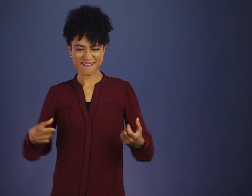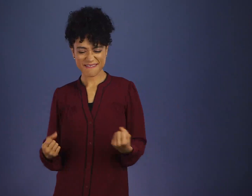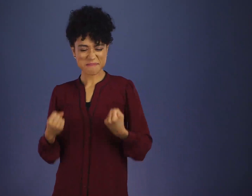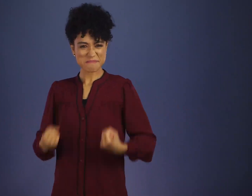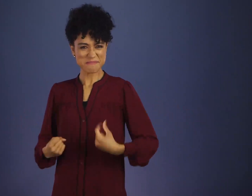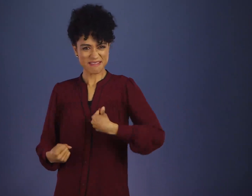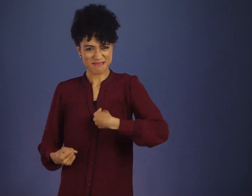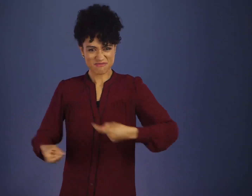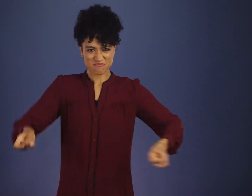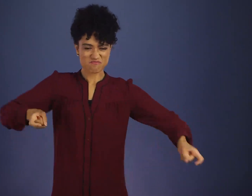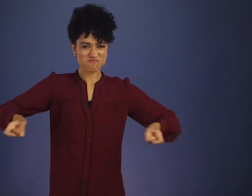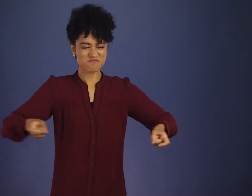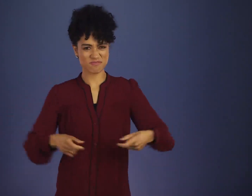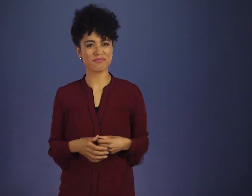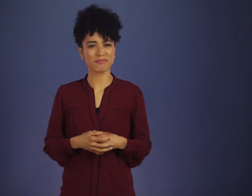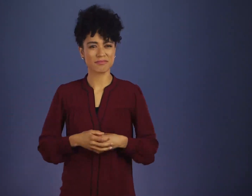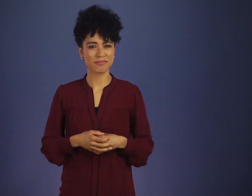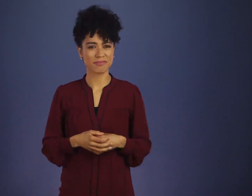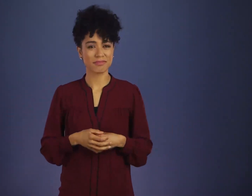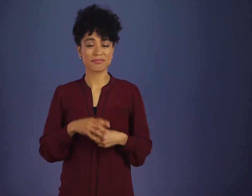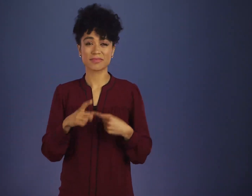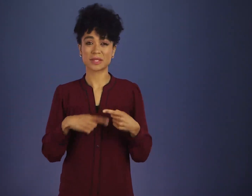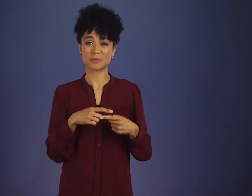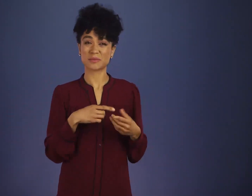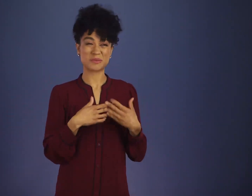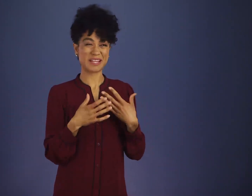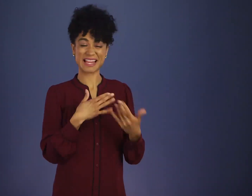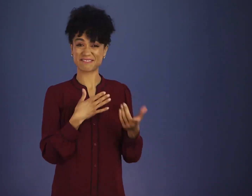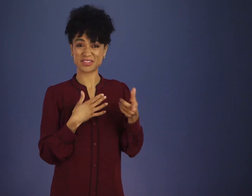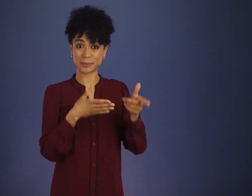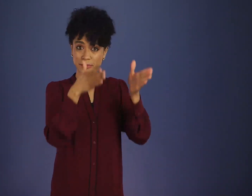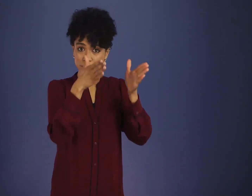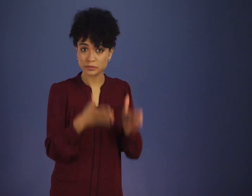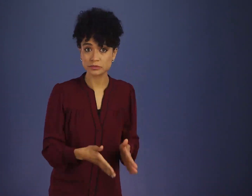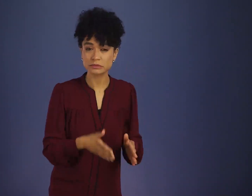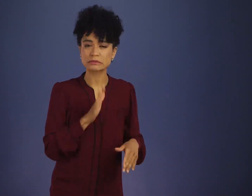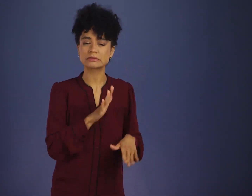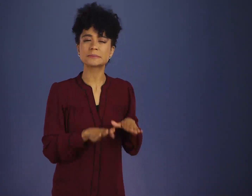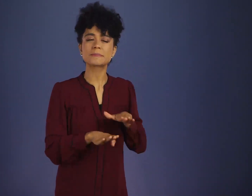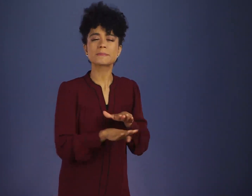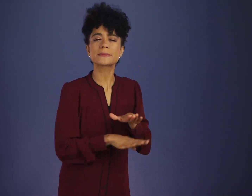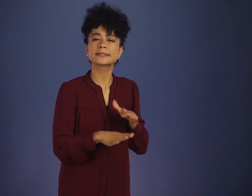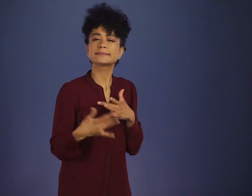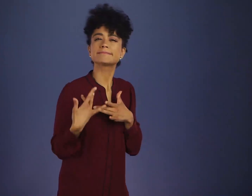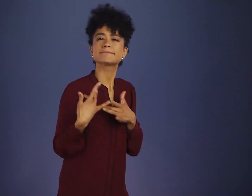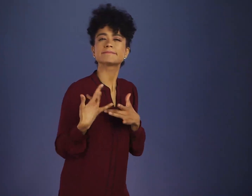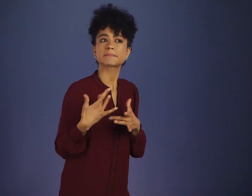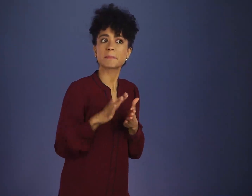Whenever a human being becomes a battleground for the instincts, there can be no peace.